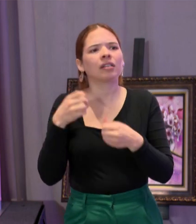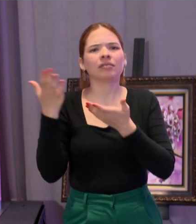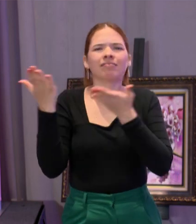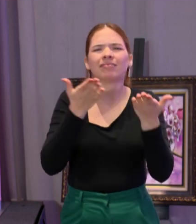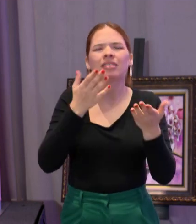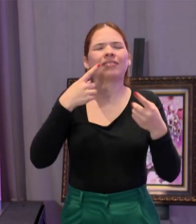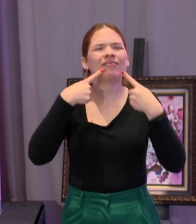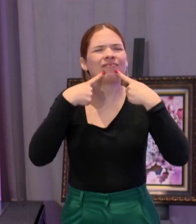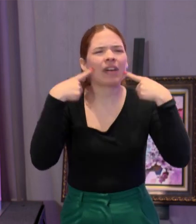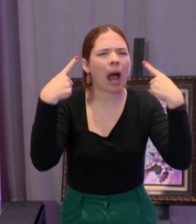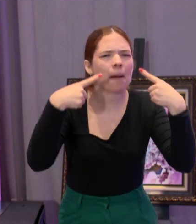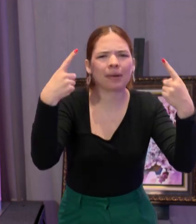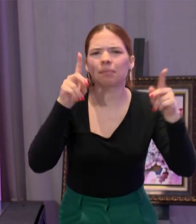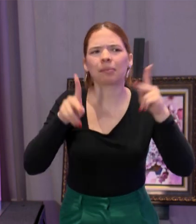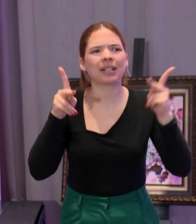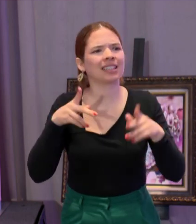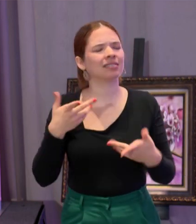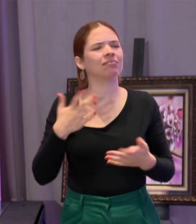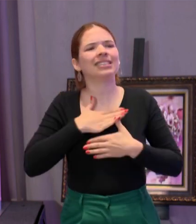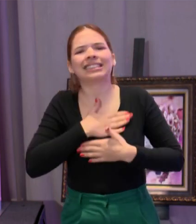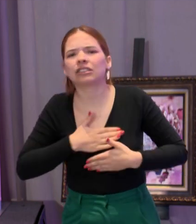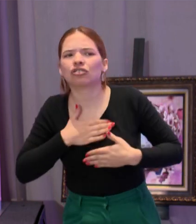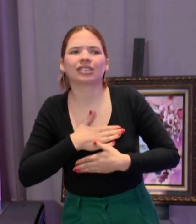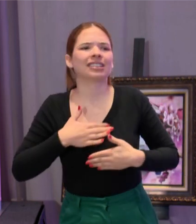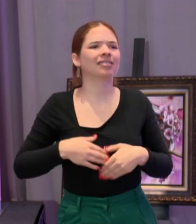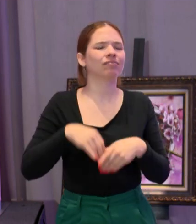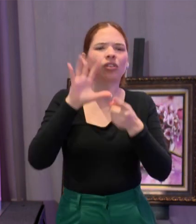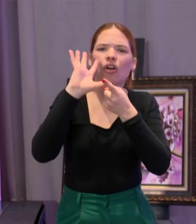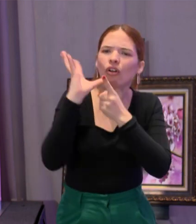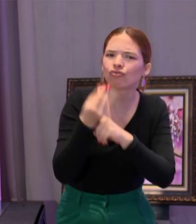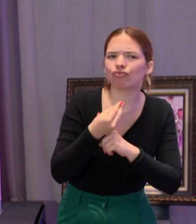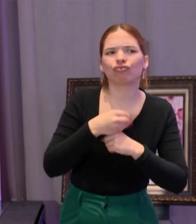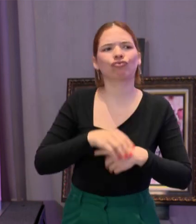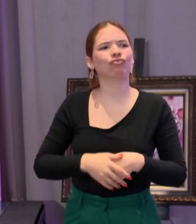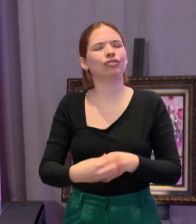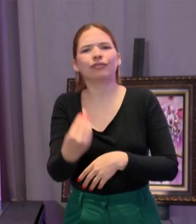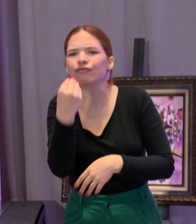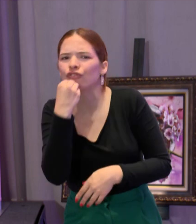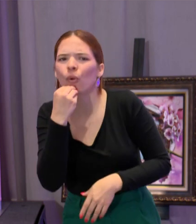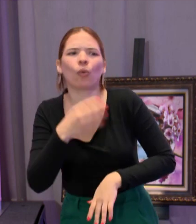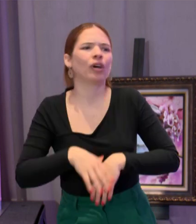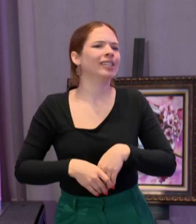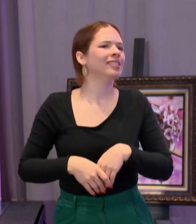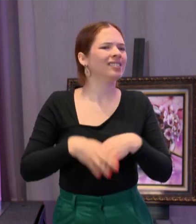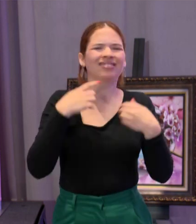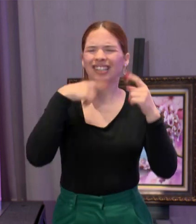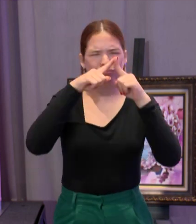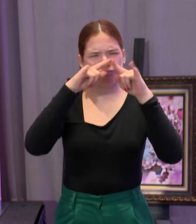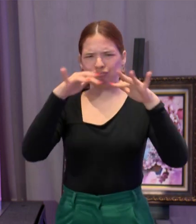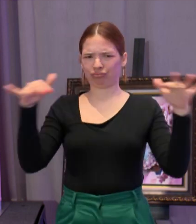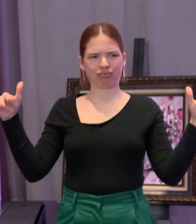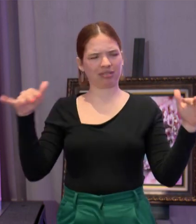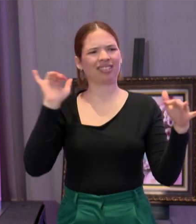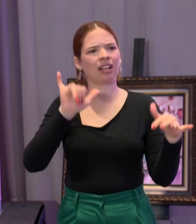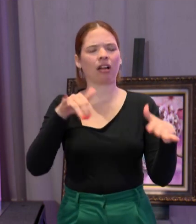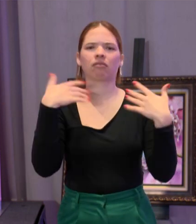ENTERTAINMENT, CULTURE, CUISINE AND COMMUNITY EXPERIENCES AND I WOULD LIKE TO TAKE A MOMENT TO THANK ALL OF THOSE WHO HAVE MADE THE FESTIVAL POSSIBLE FROM OUR